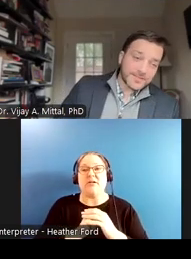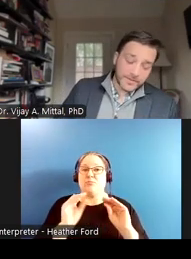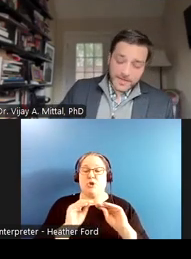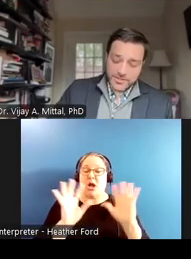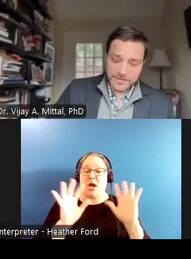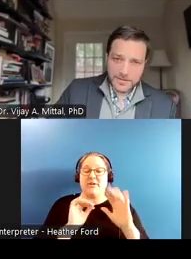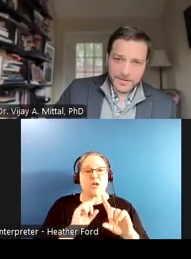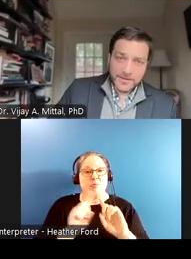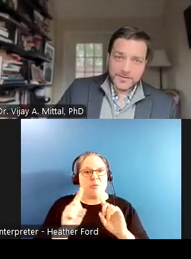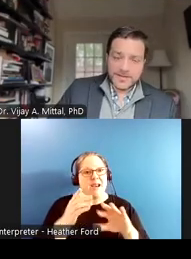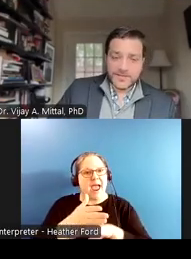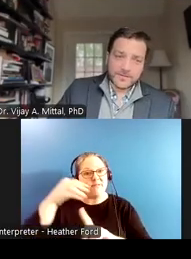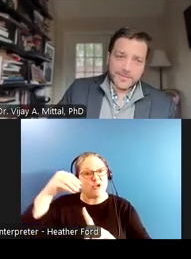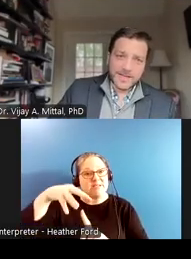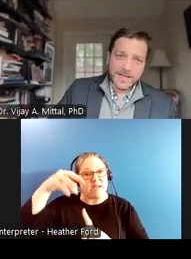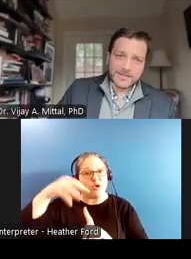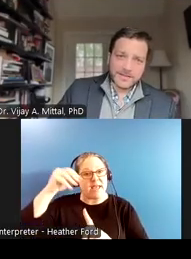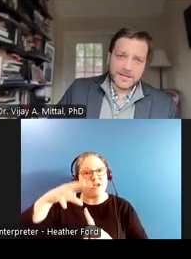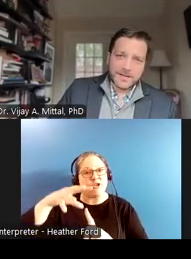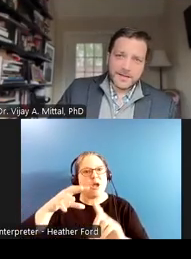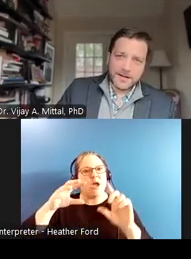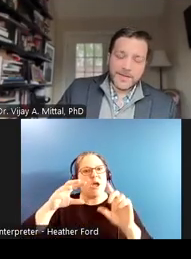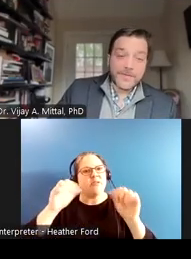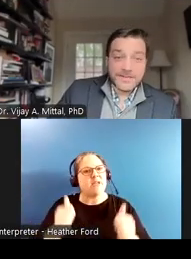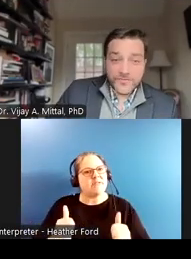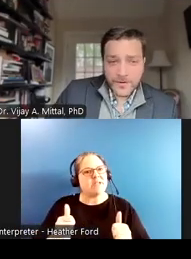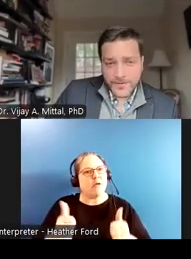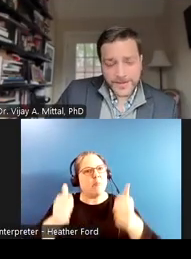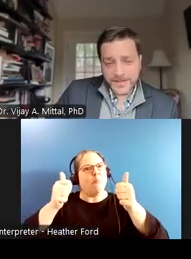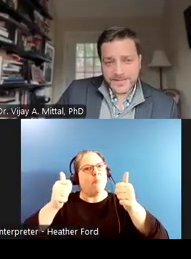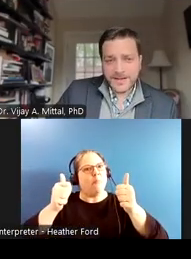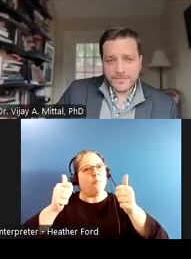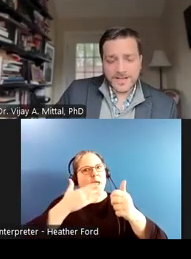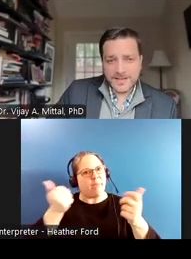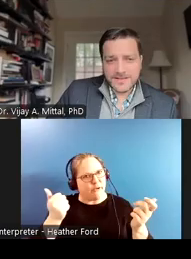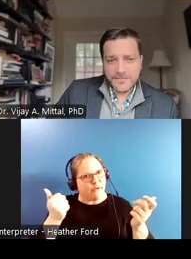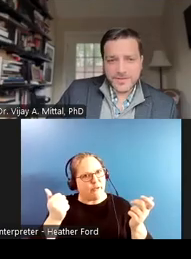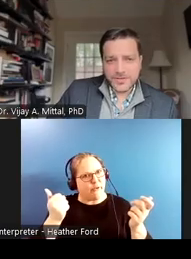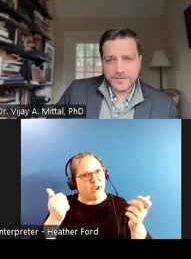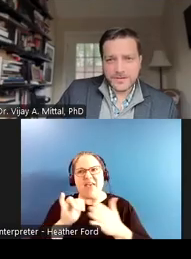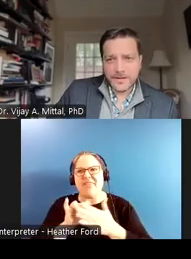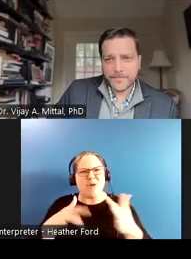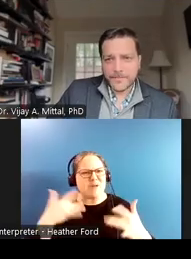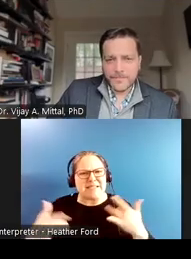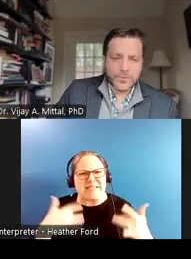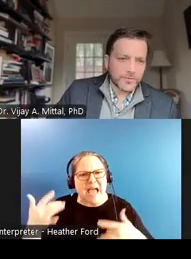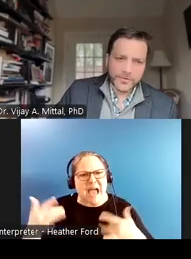stimulation the deficit remediates um and that's very very exciting because as I mentioned um motor